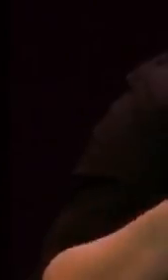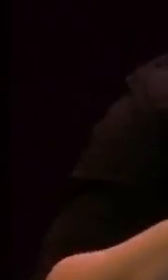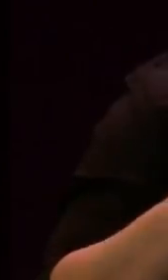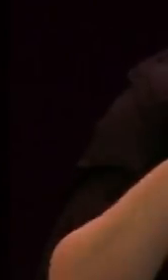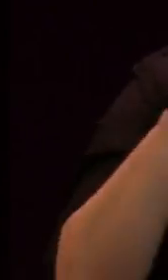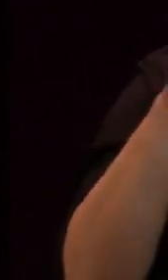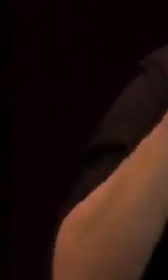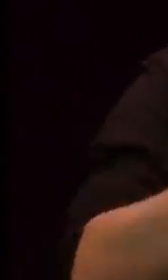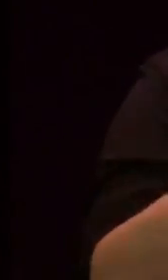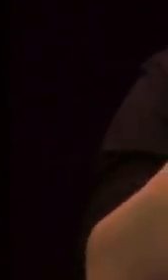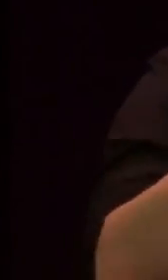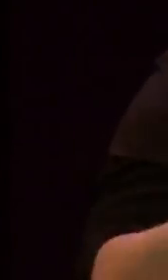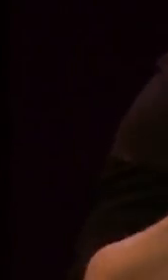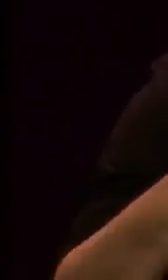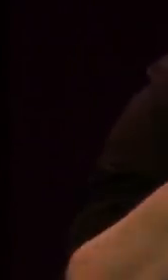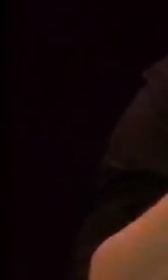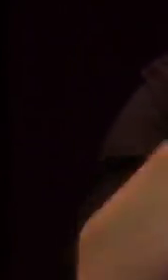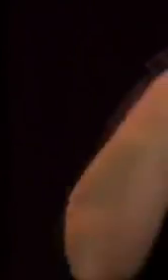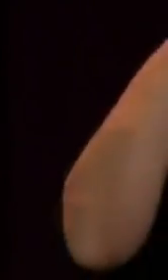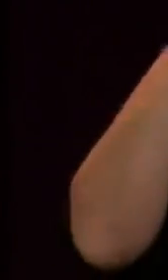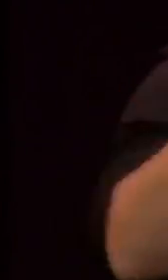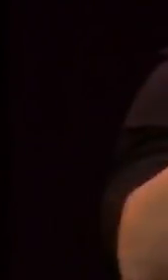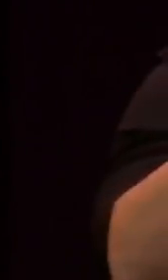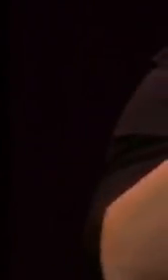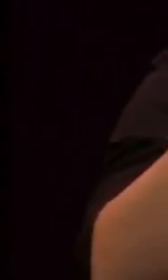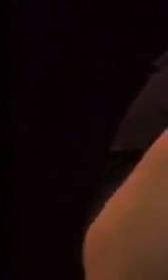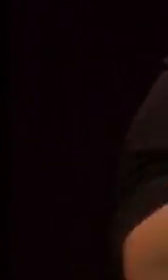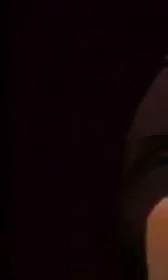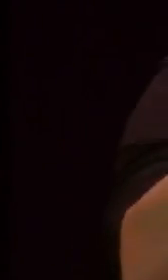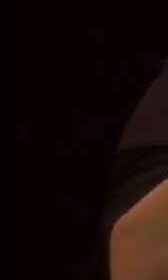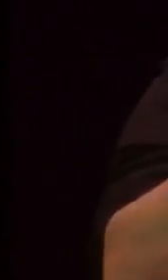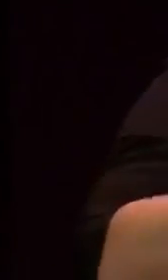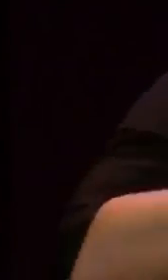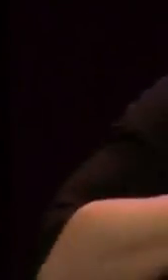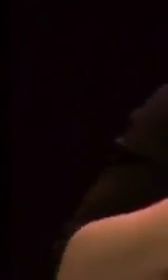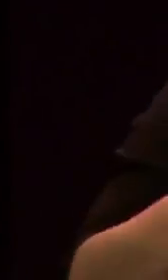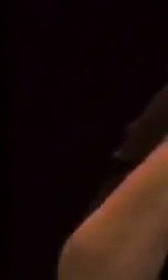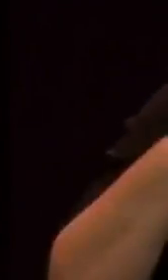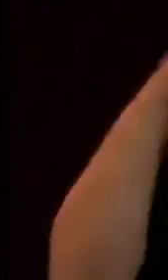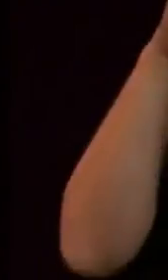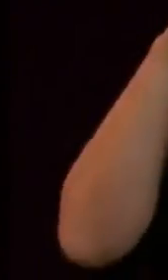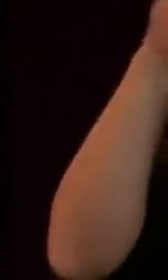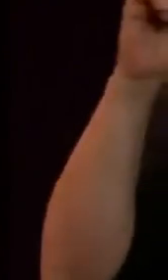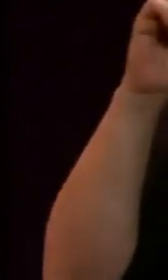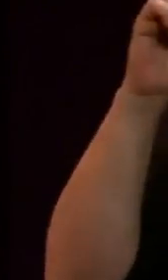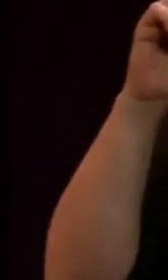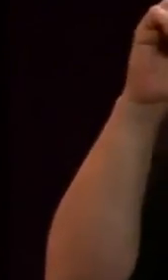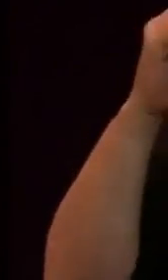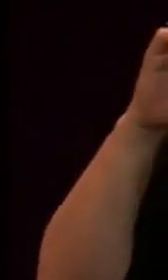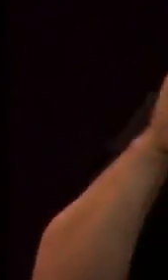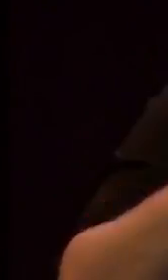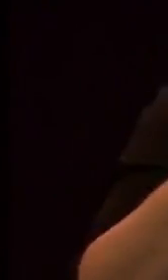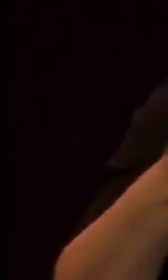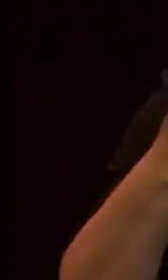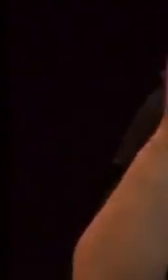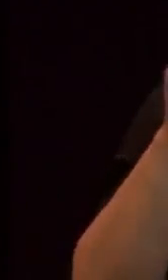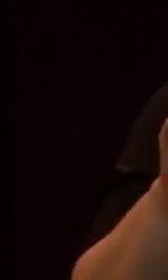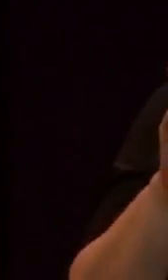AND SO WHEN WE CAPTURE THE SENATE AND WE HAVE A PRESIDENT, THE FIRST THING SHE OUGHT TO DO IS PUT THIS OUT THERE.